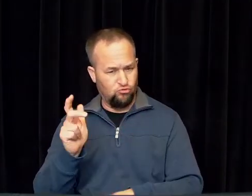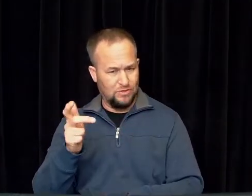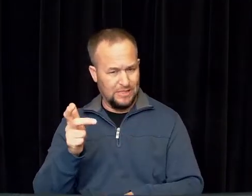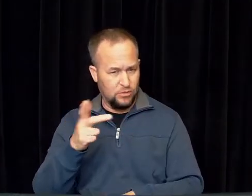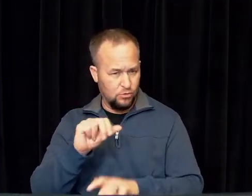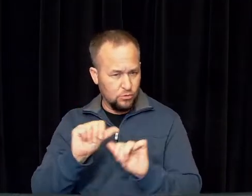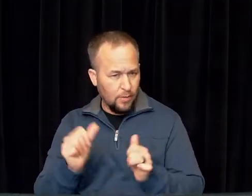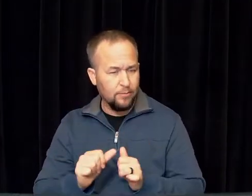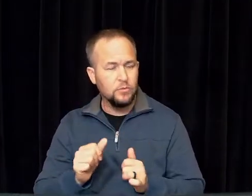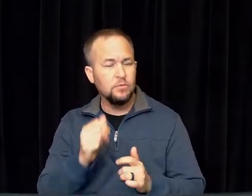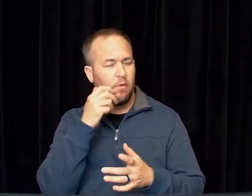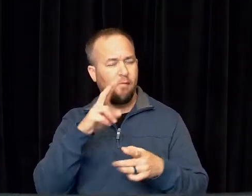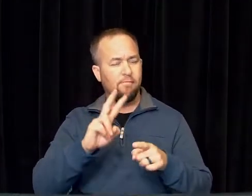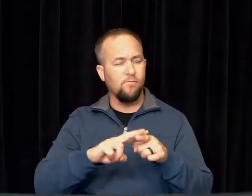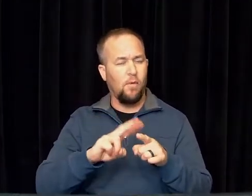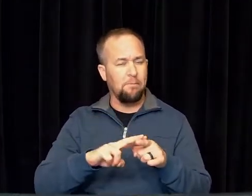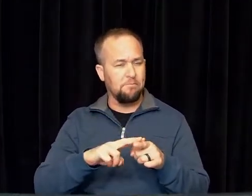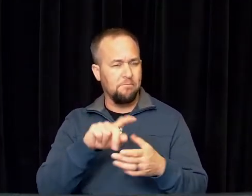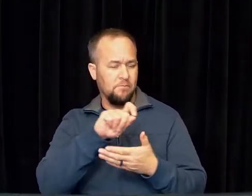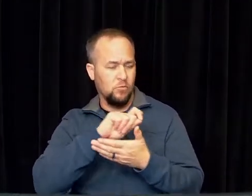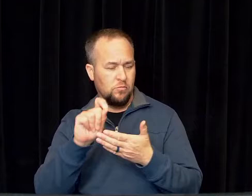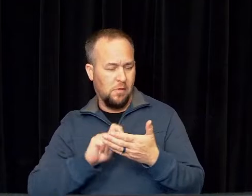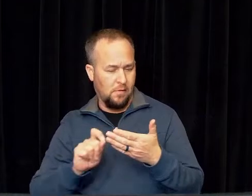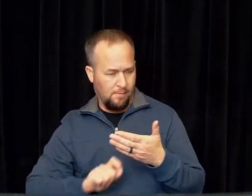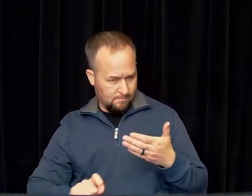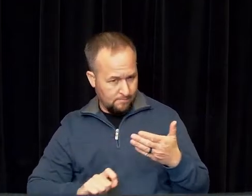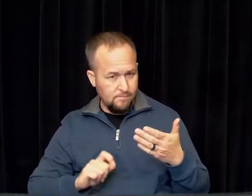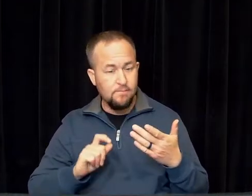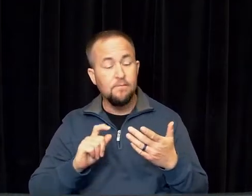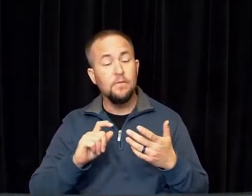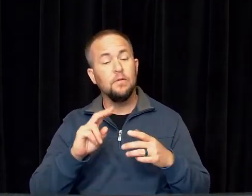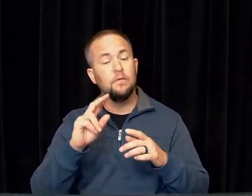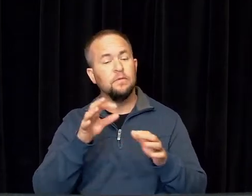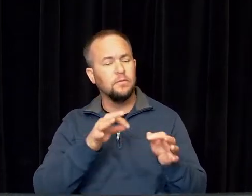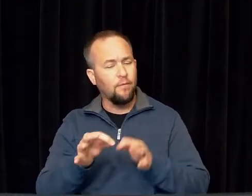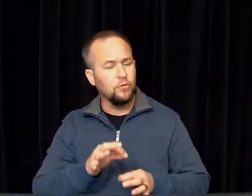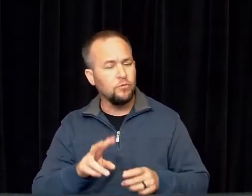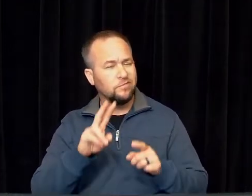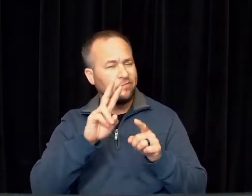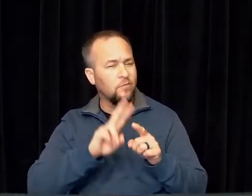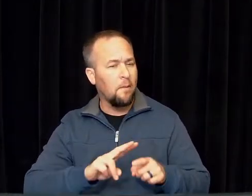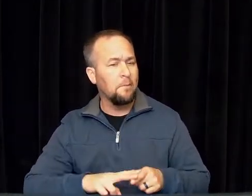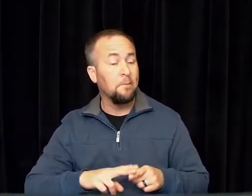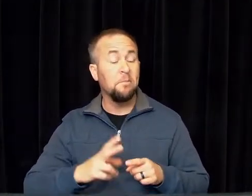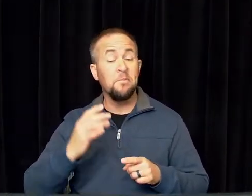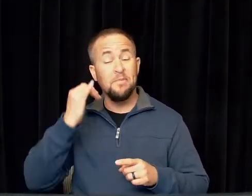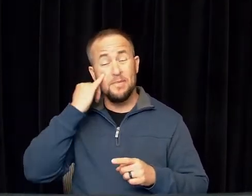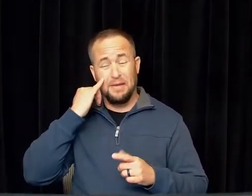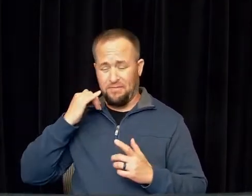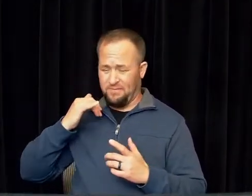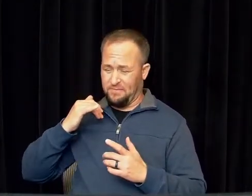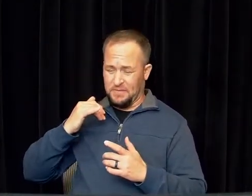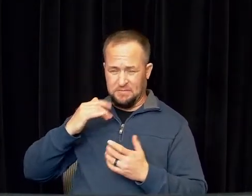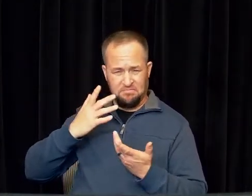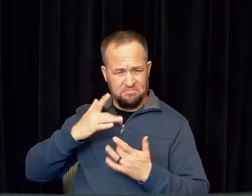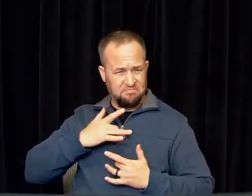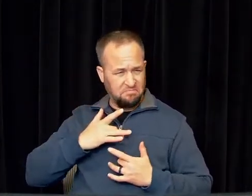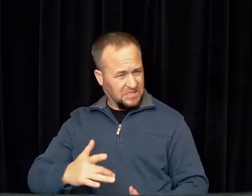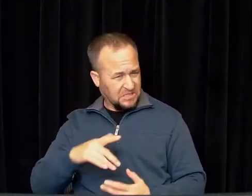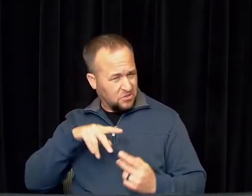page of notes where you can just write down all the definitions. If you are somebody who struggles with vocab, you might want to make a quizlet or some flash cards over these to just constantly